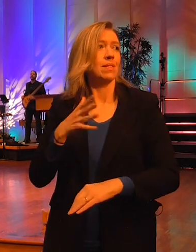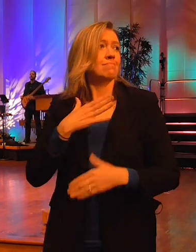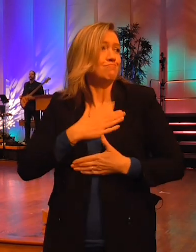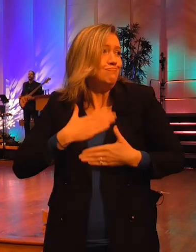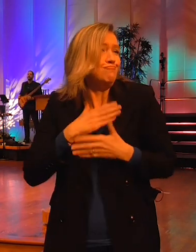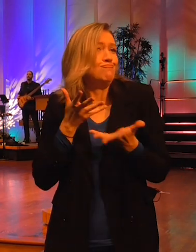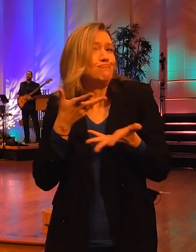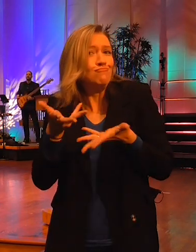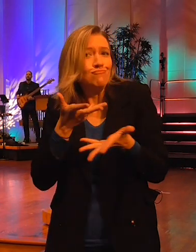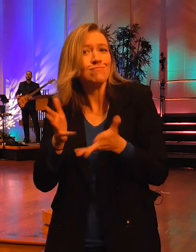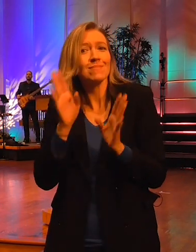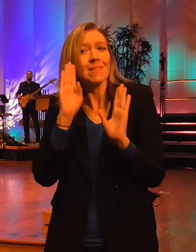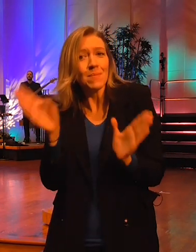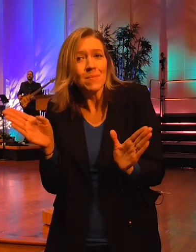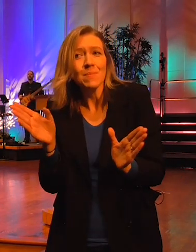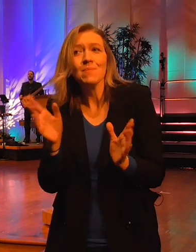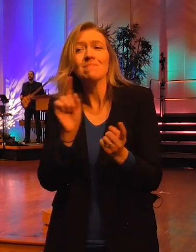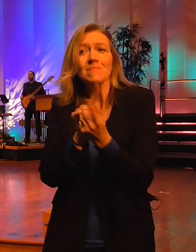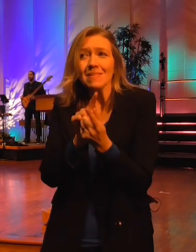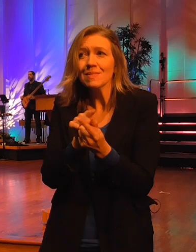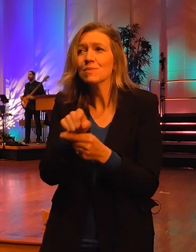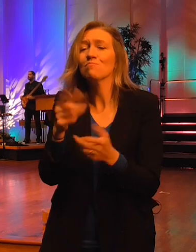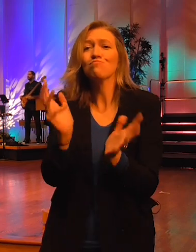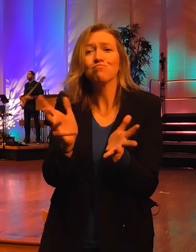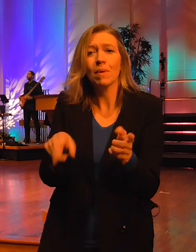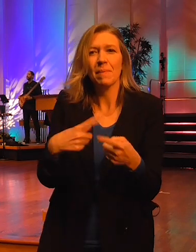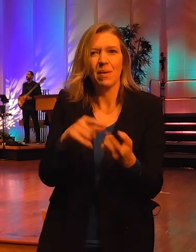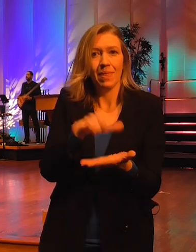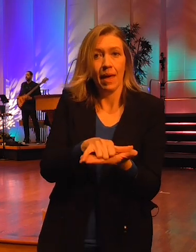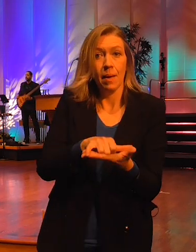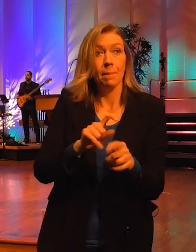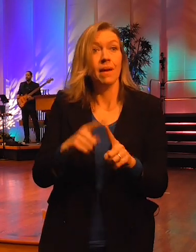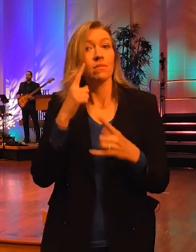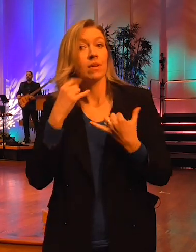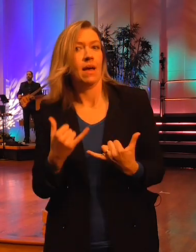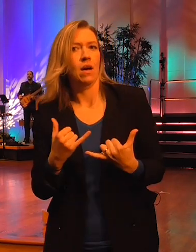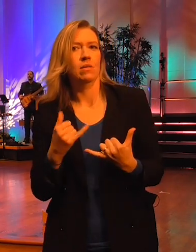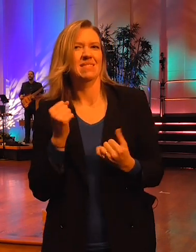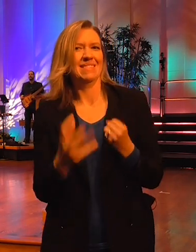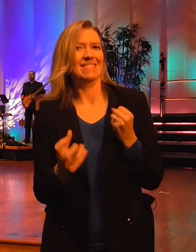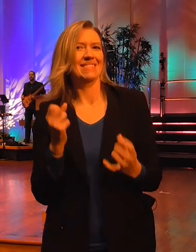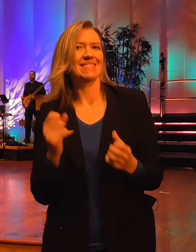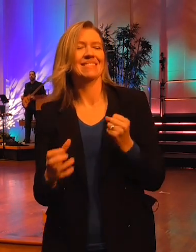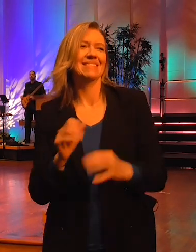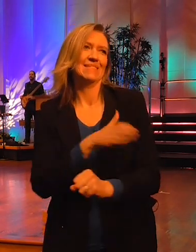to you a little bit more about that but guess what we're going to hear him sing now all thank